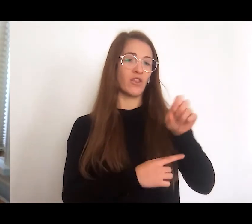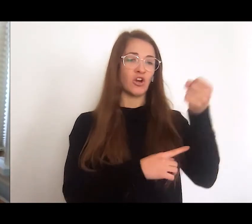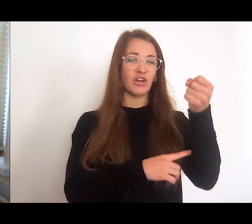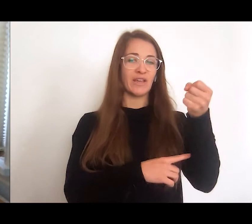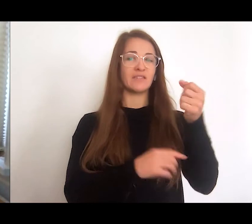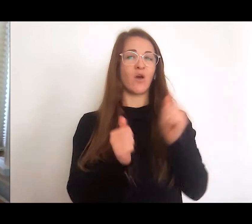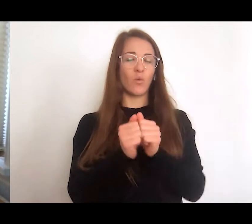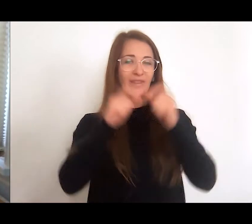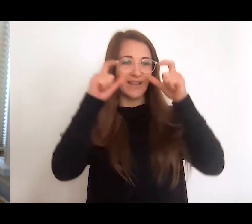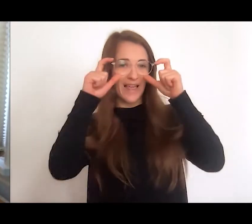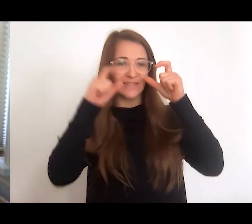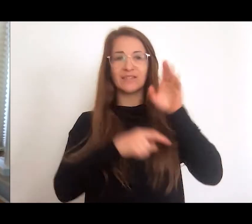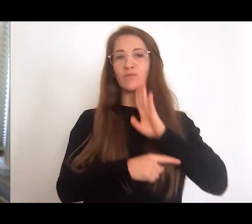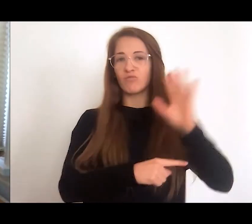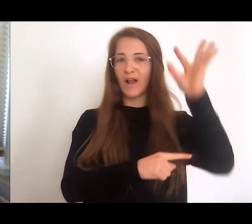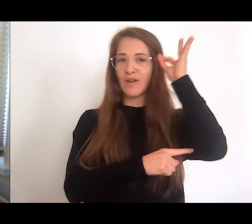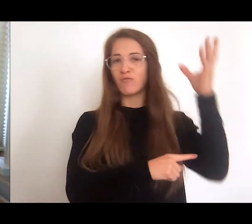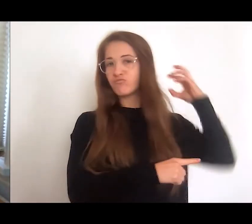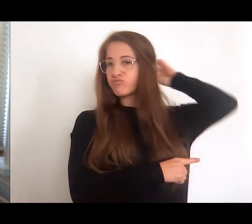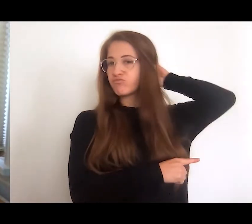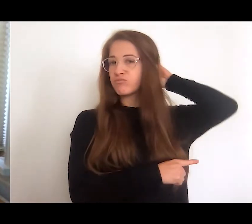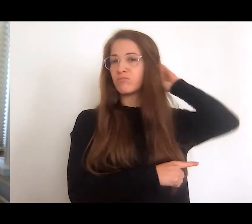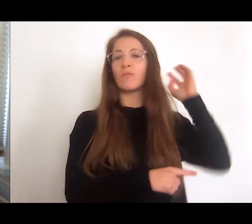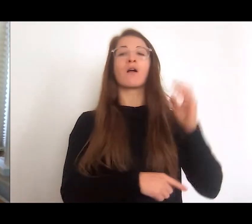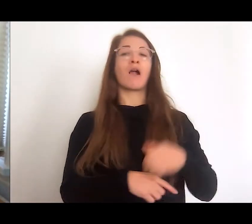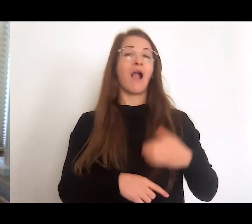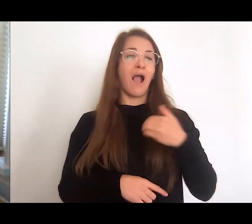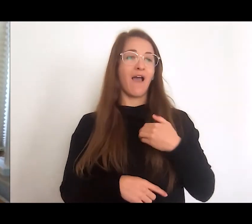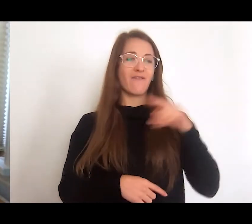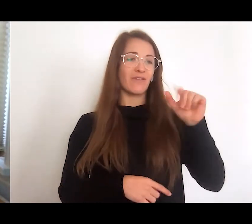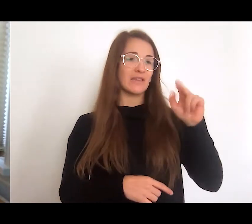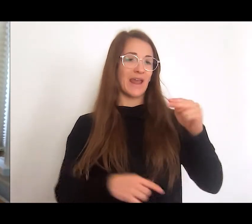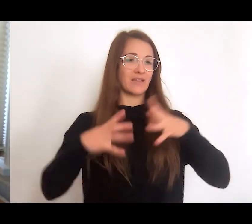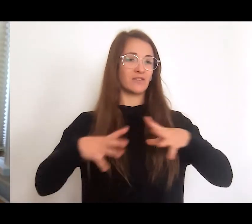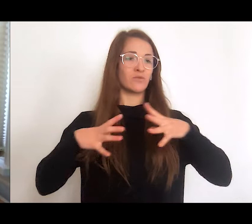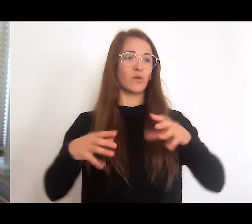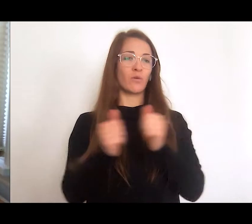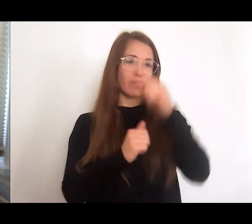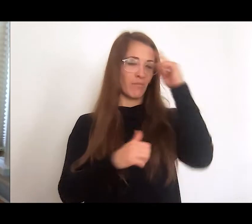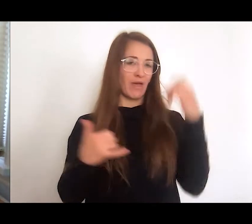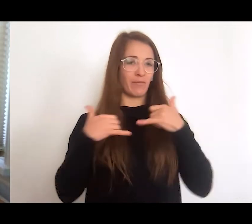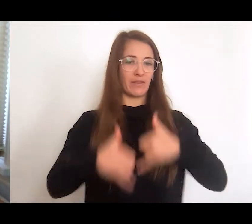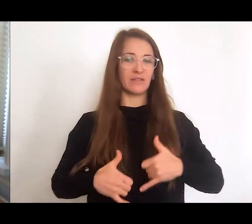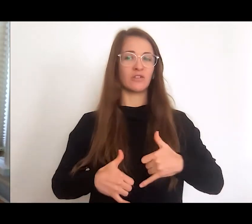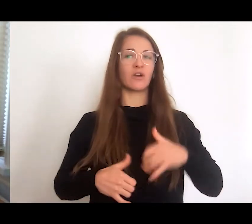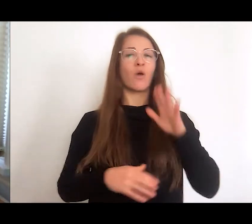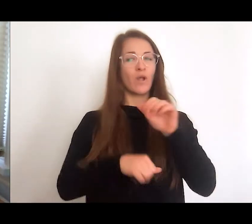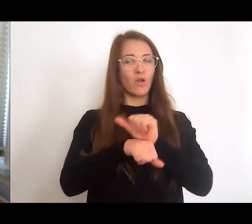MOM IN THE 30s AND WEARING GLASSES AND A SWEATER. I WILL BE THE MODERATOR TODAY